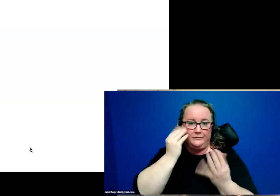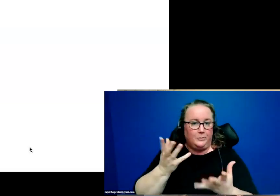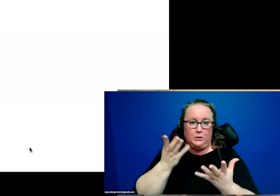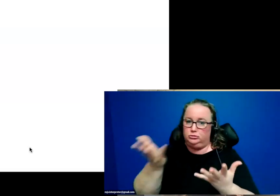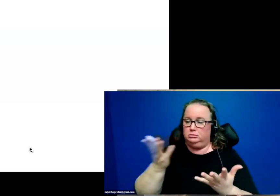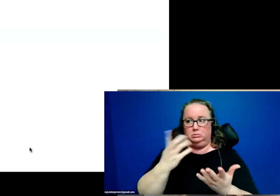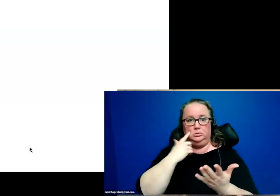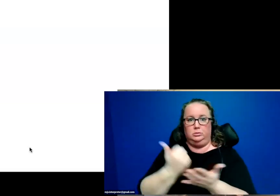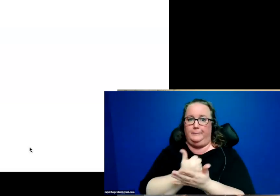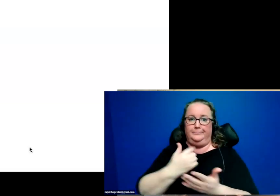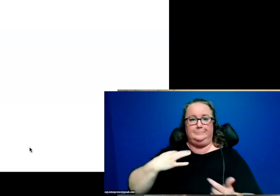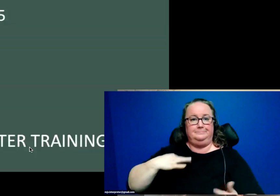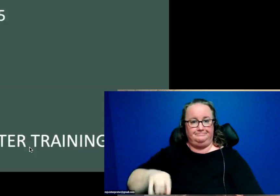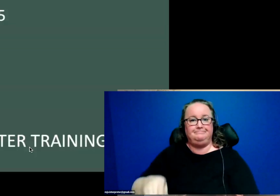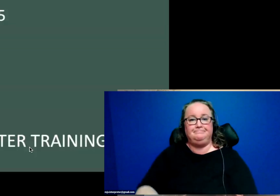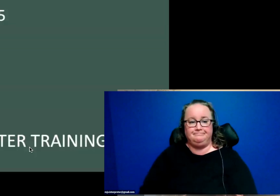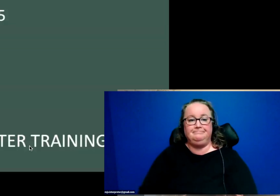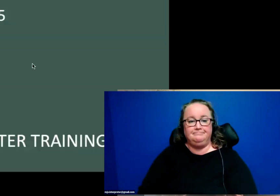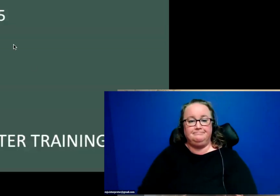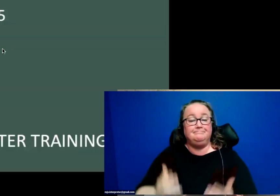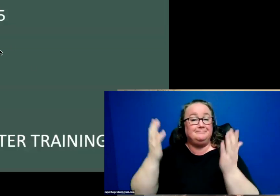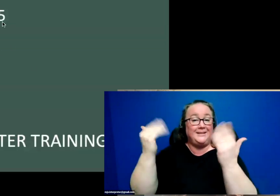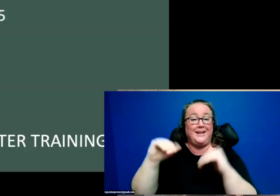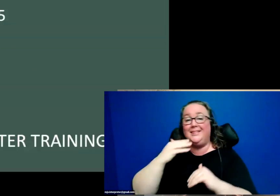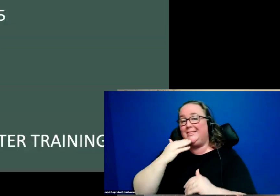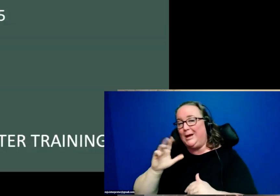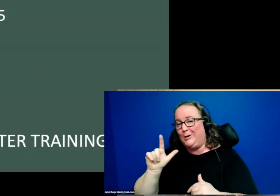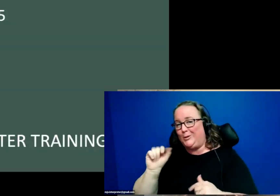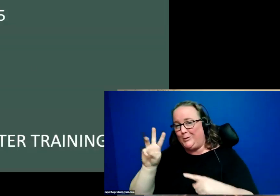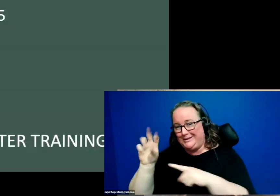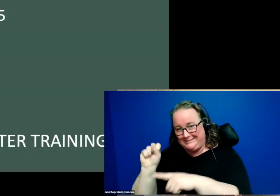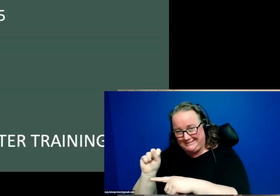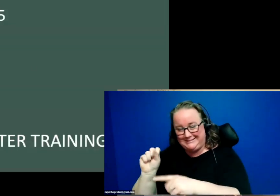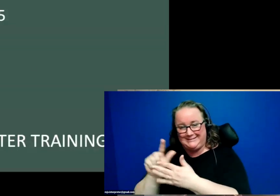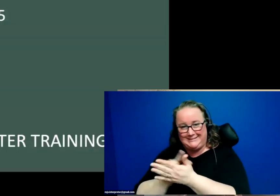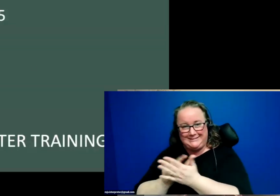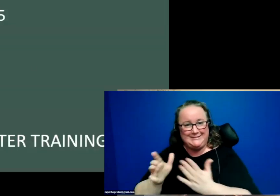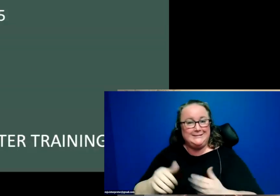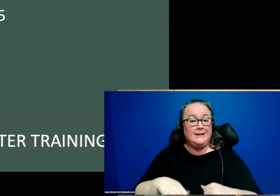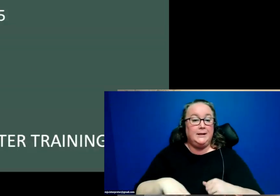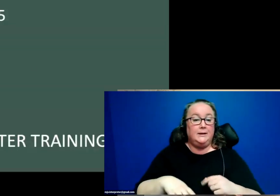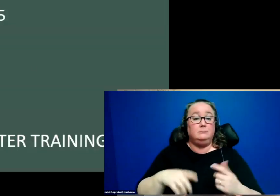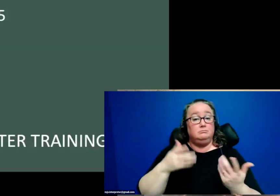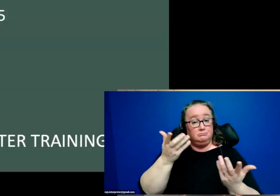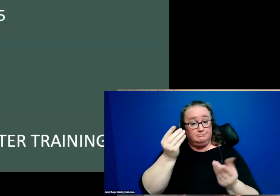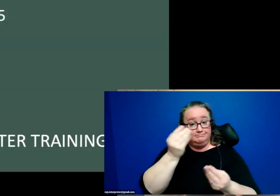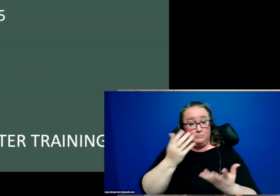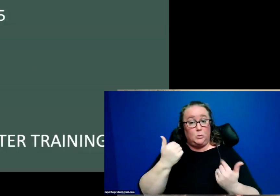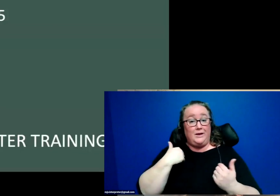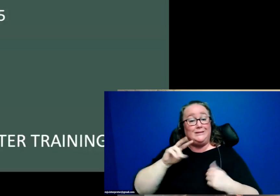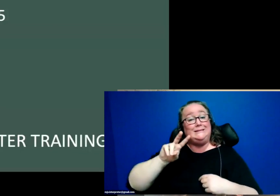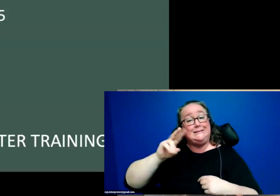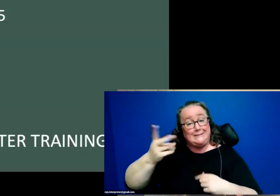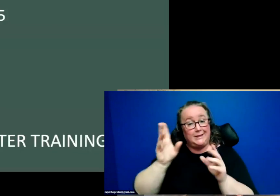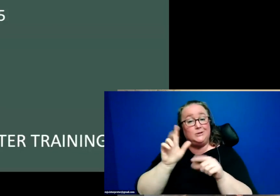So moving on now, thank you, Attorney Lewis. I just want to note we do have a second training next week.